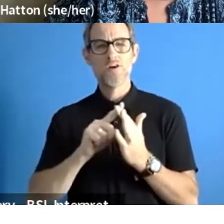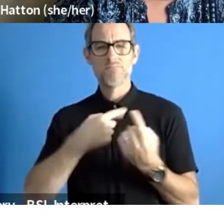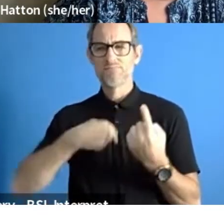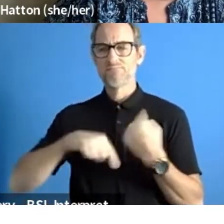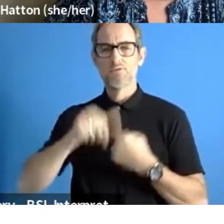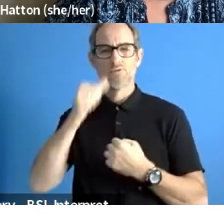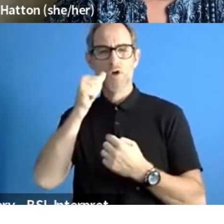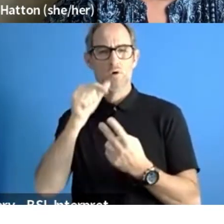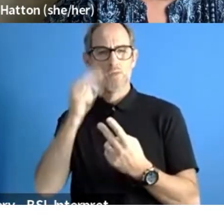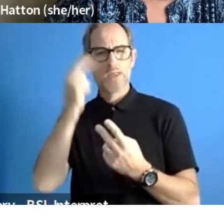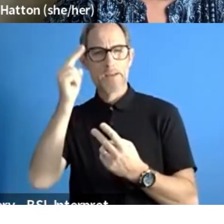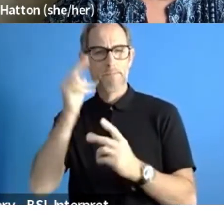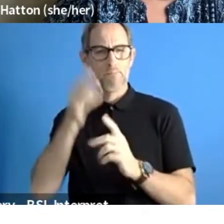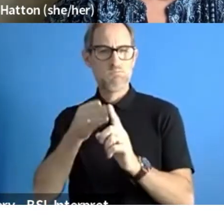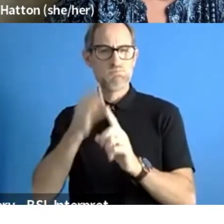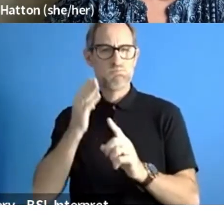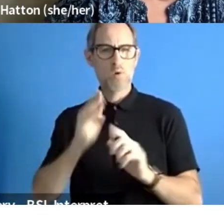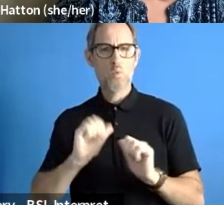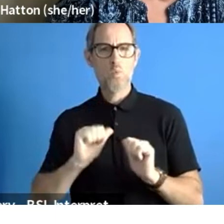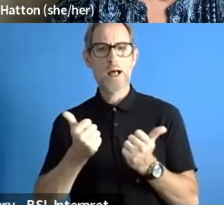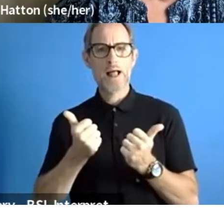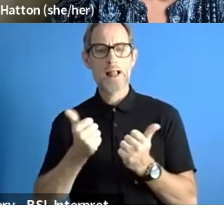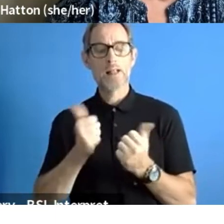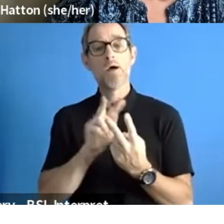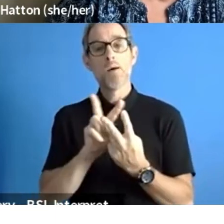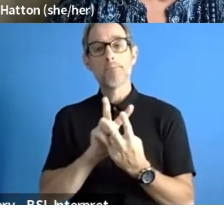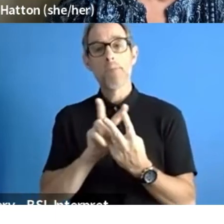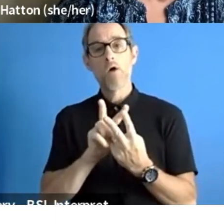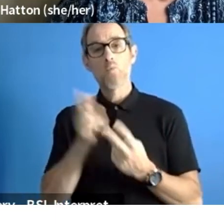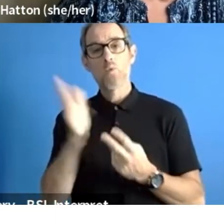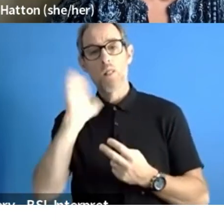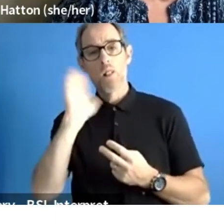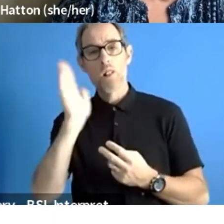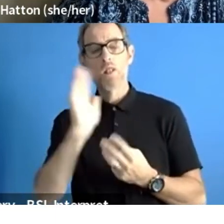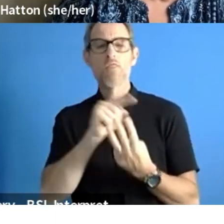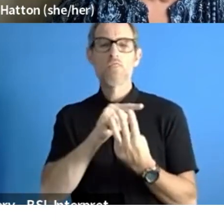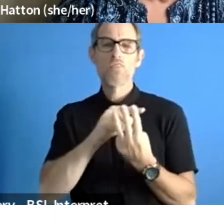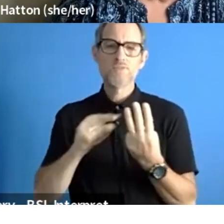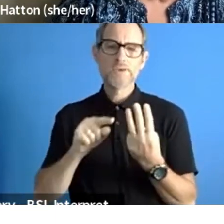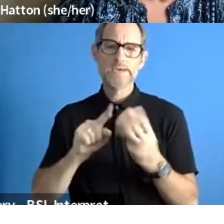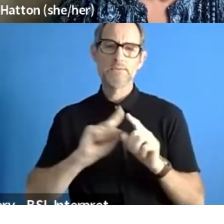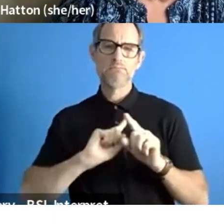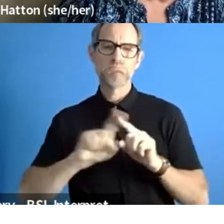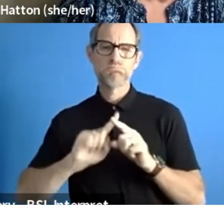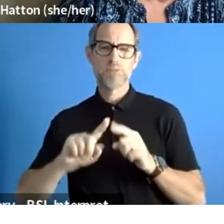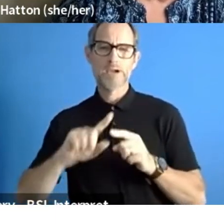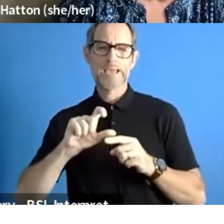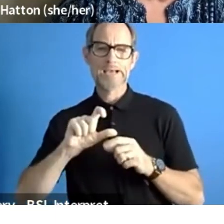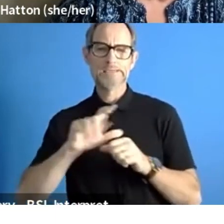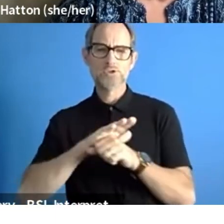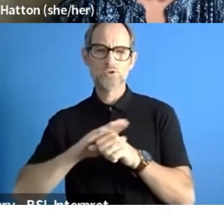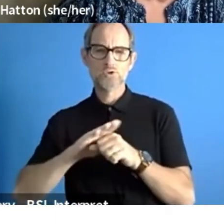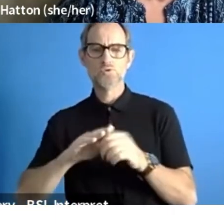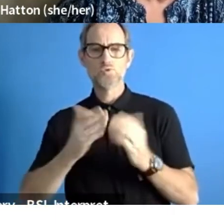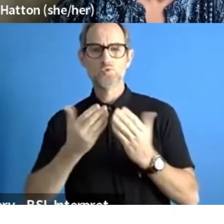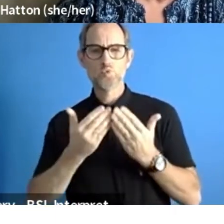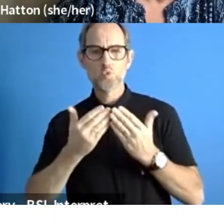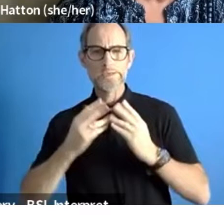I'm delighted they will be sharing with us three case studies of